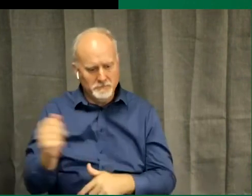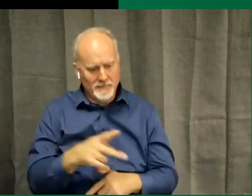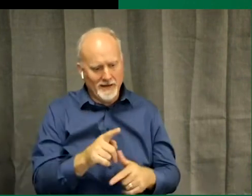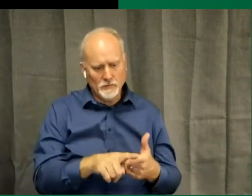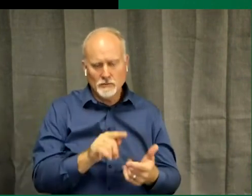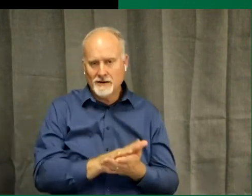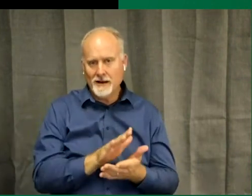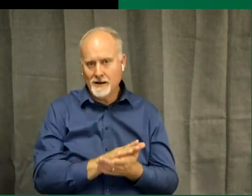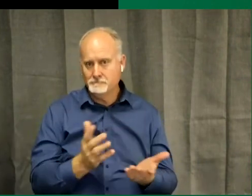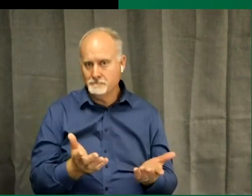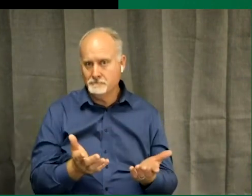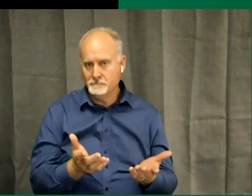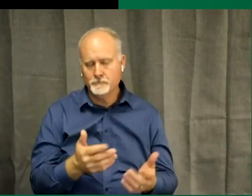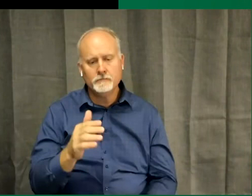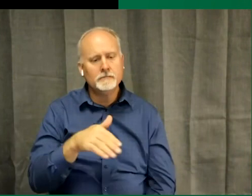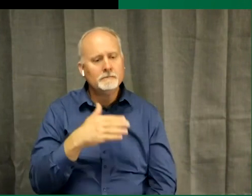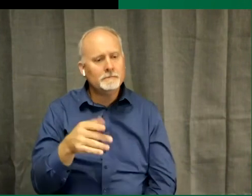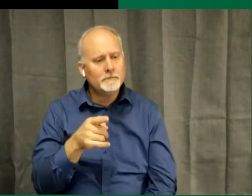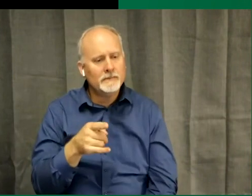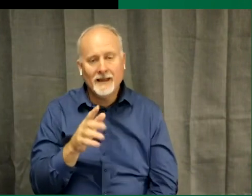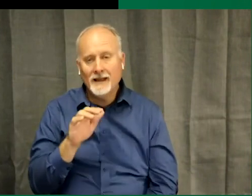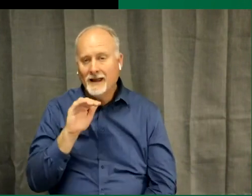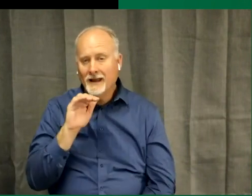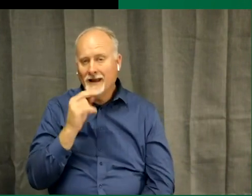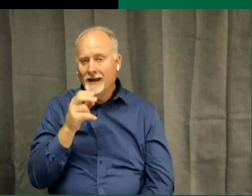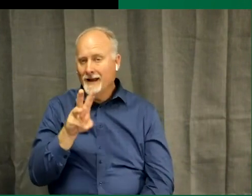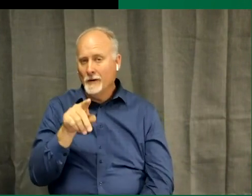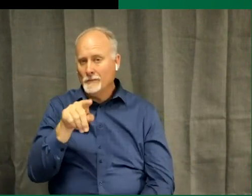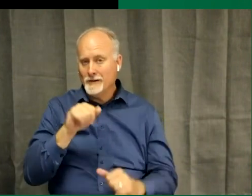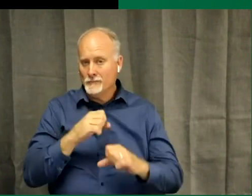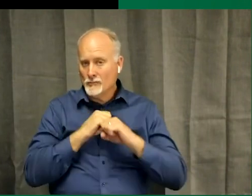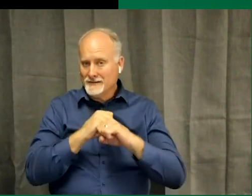on the next slide you'll see there are definitely ways you can protect yourself and others and i